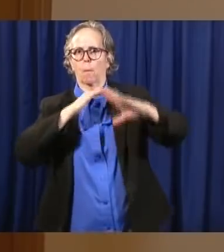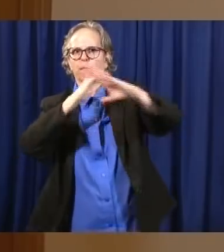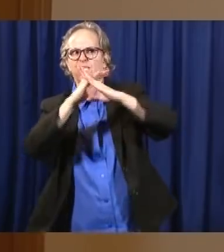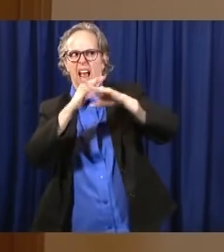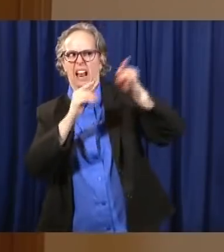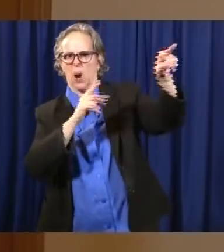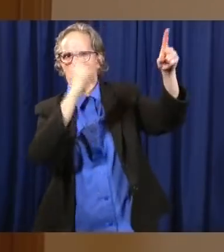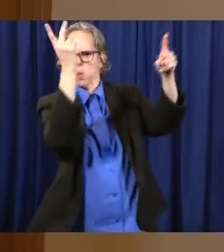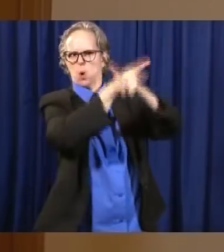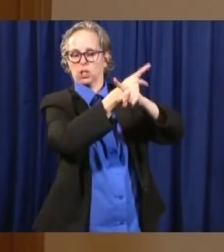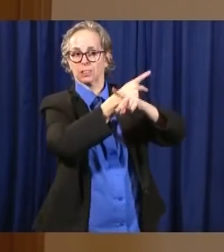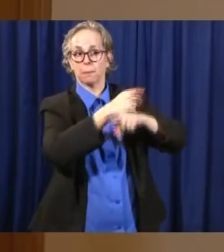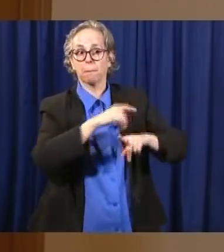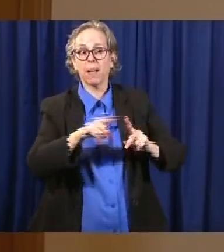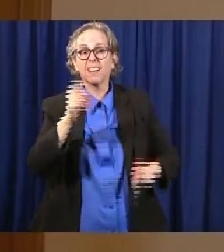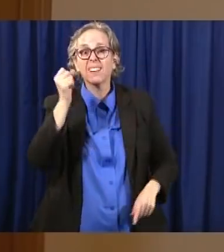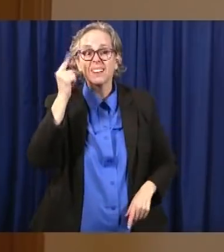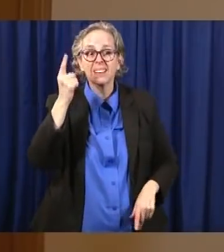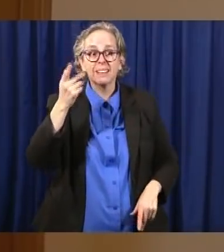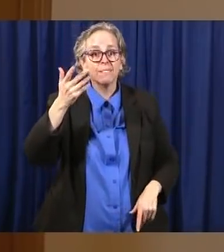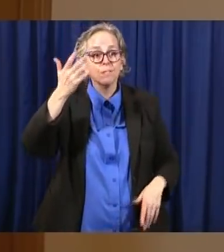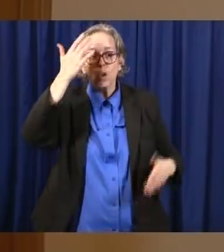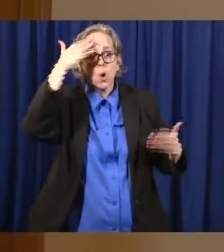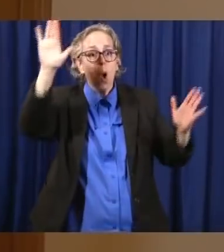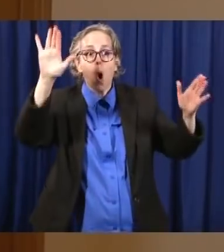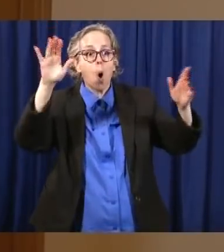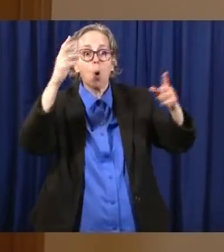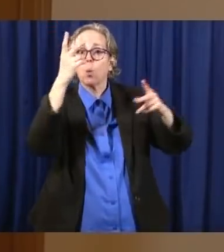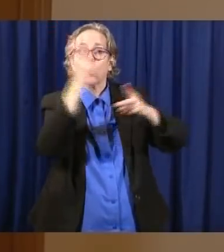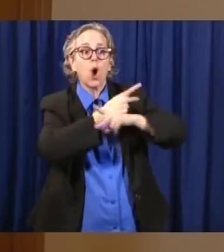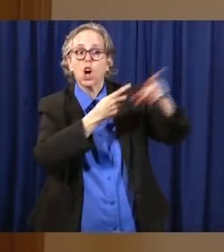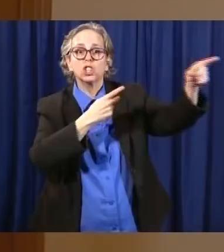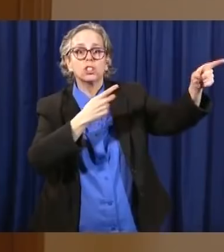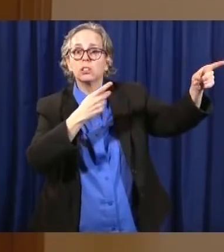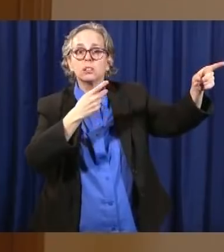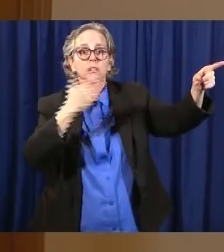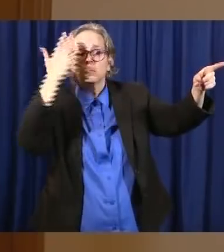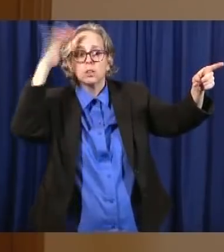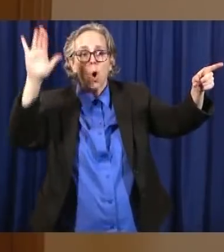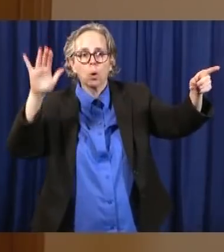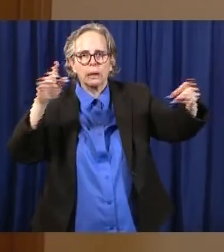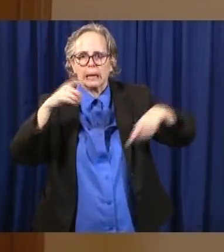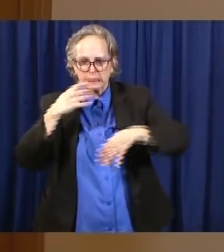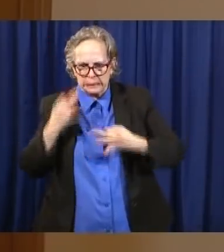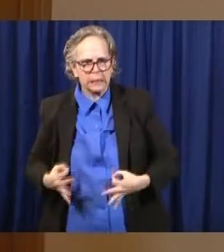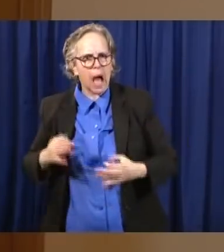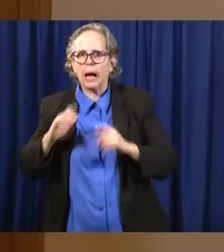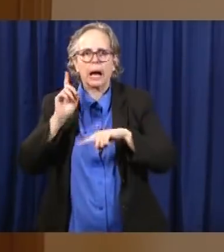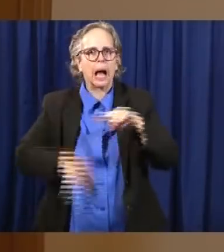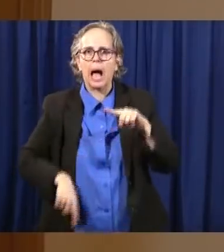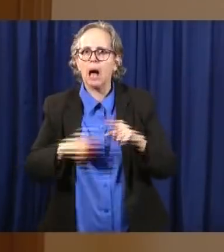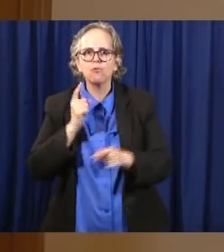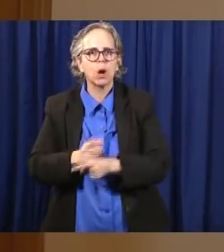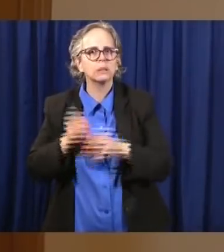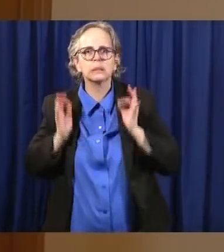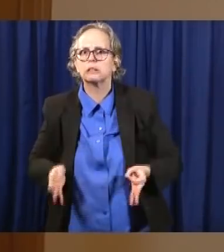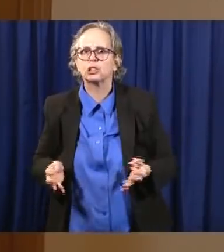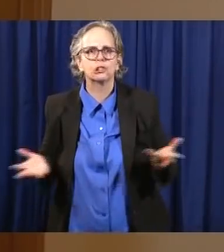EVERYTHING WE CAN TO NEVER HAVE TO MAKE THAT DECISION. IF WE DO NOT KNOW WHAT A WORSE